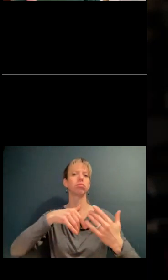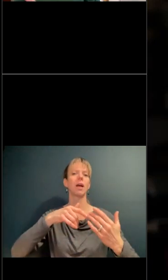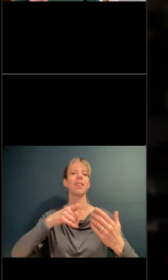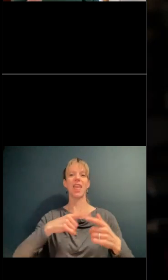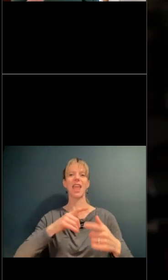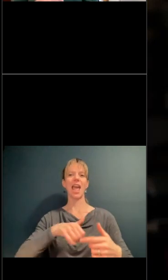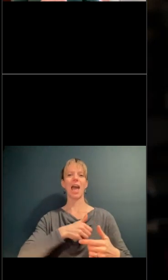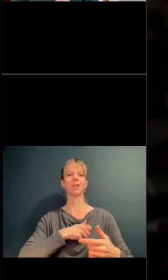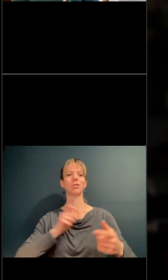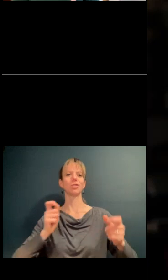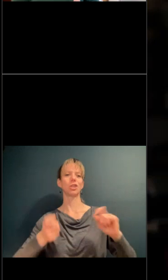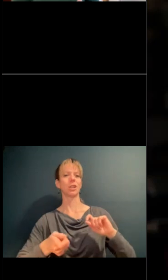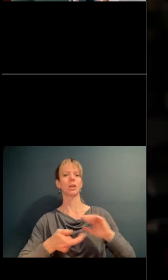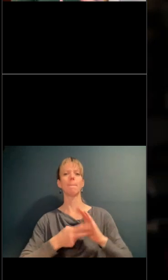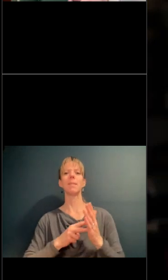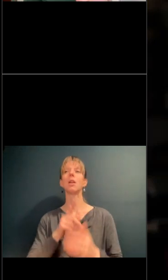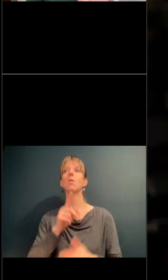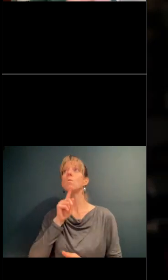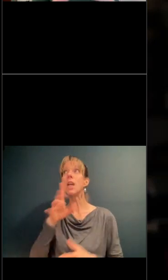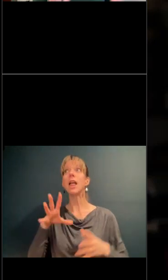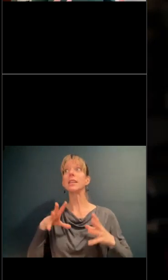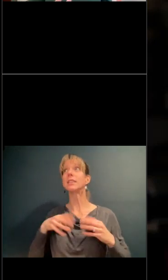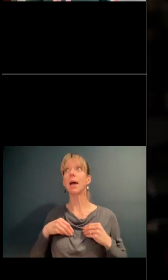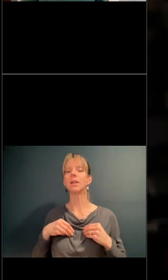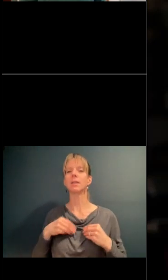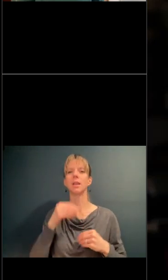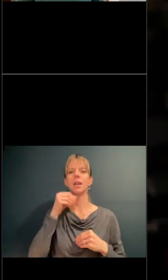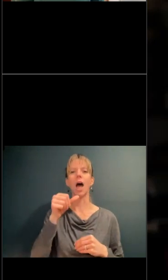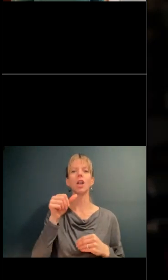In other words, real acceptance does not come from learning about someone,